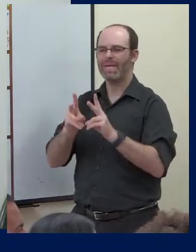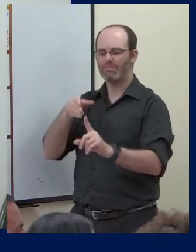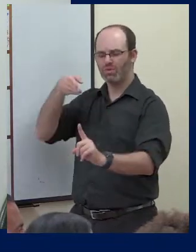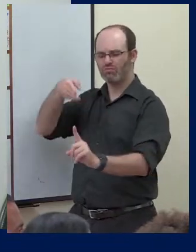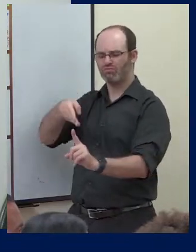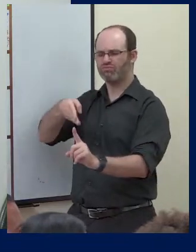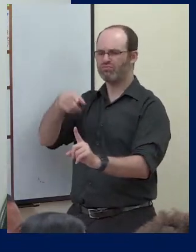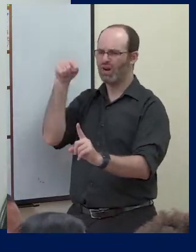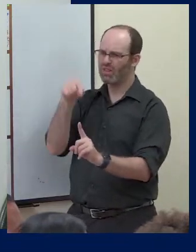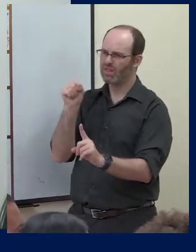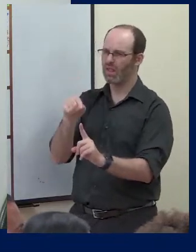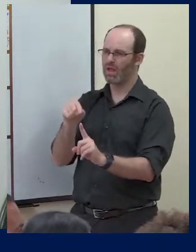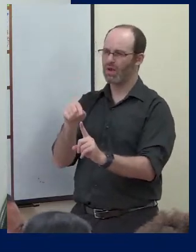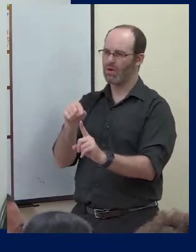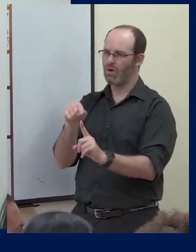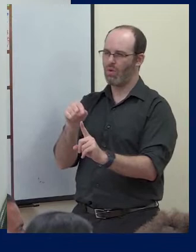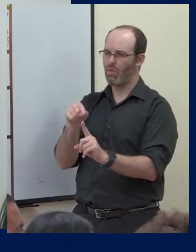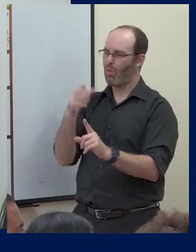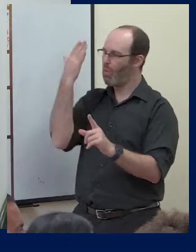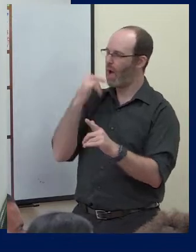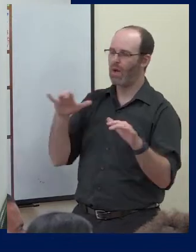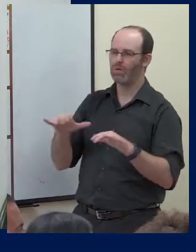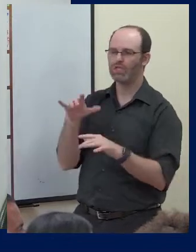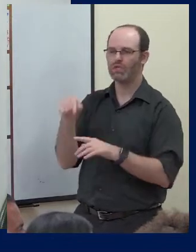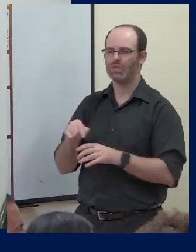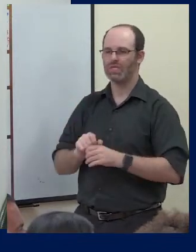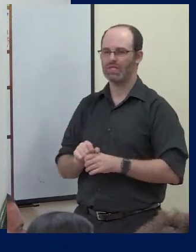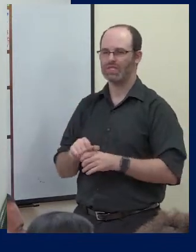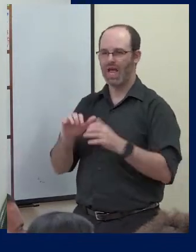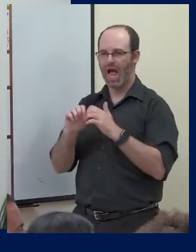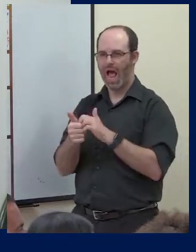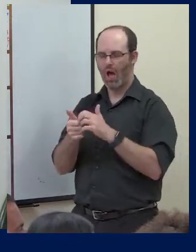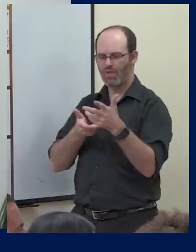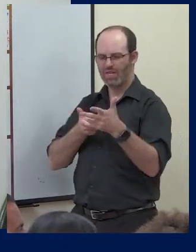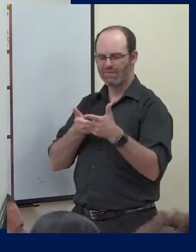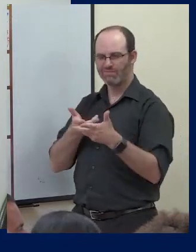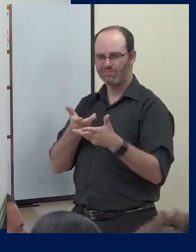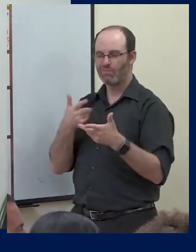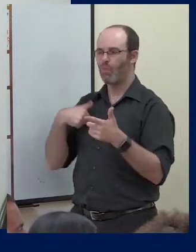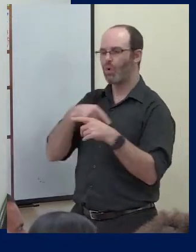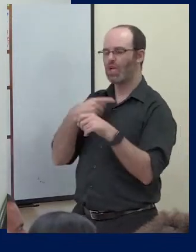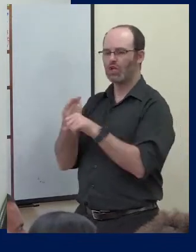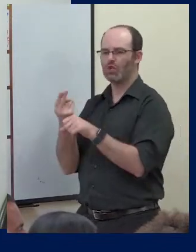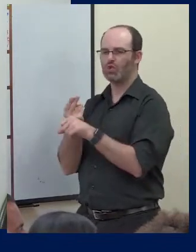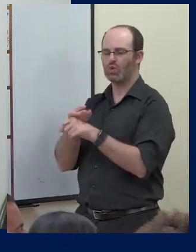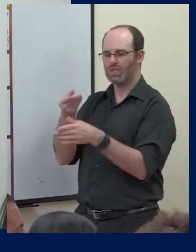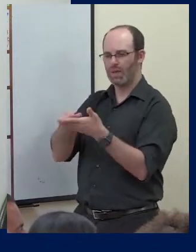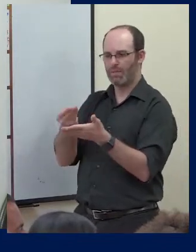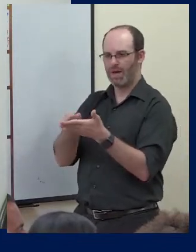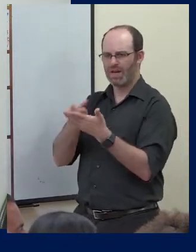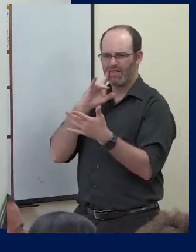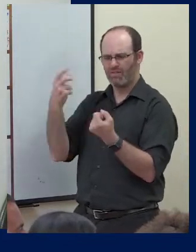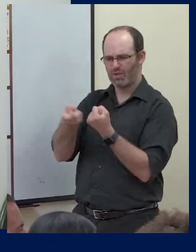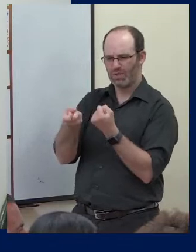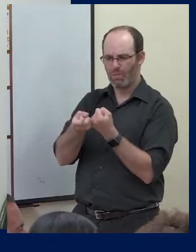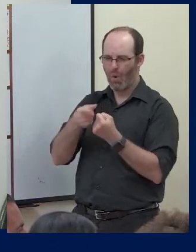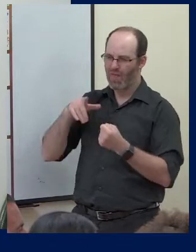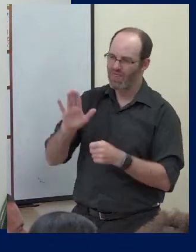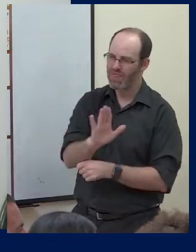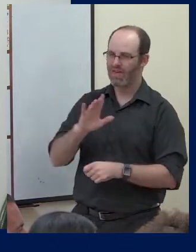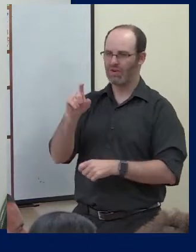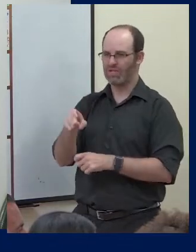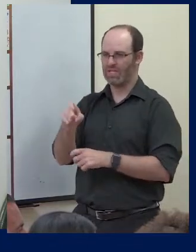so how they interact with the dollars we pushed to the local level really meet their needs.